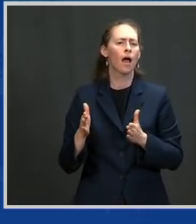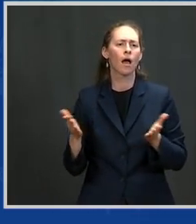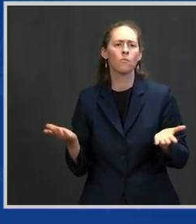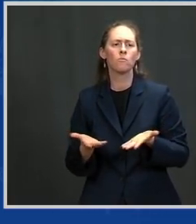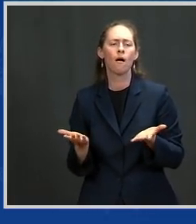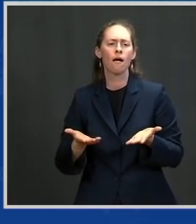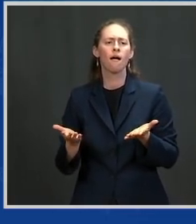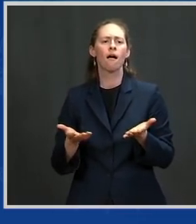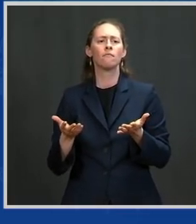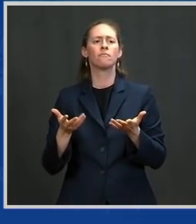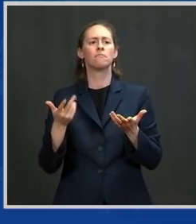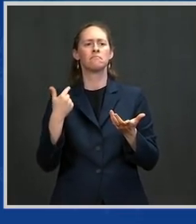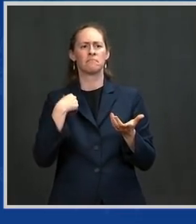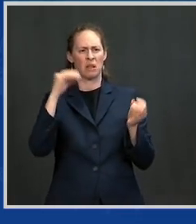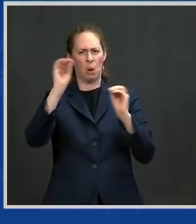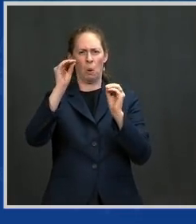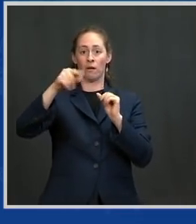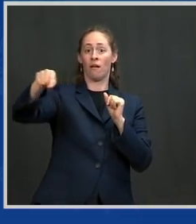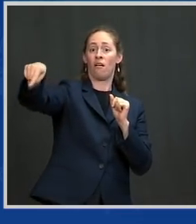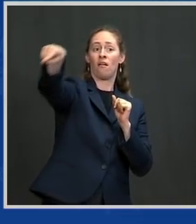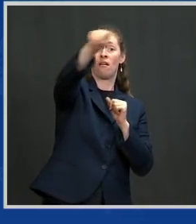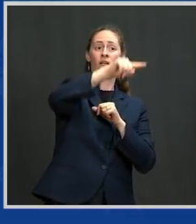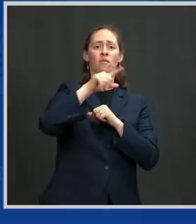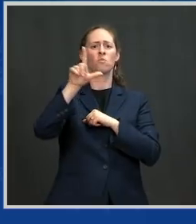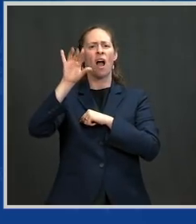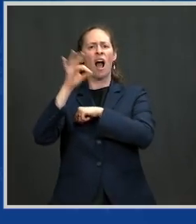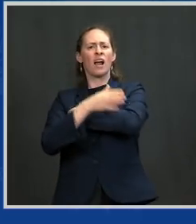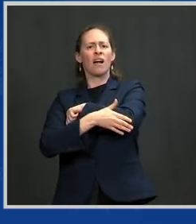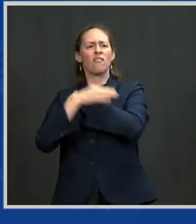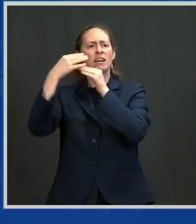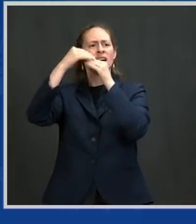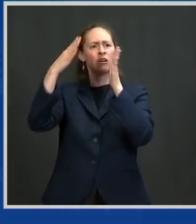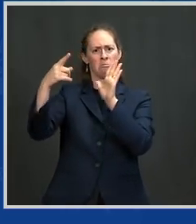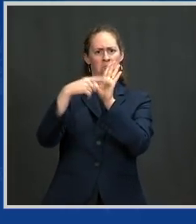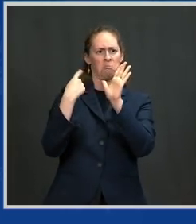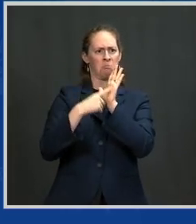There may be someone, but not in the open today or in the meetings I privately had as well.